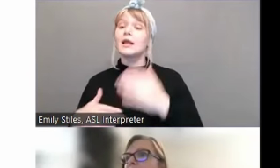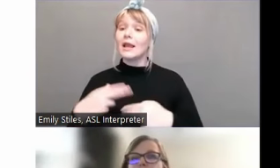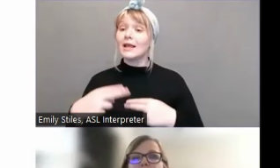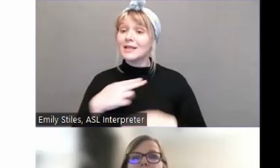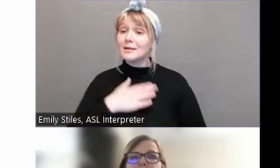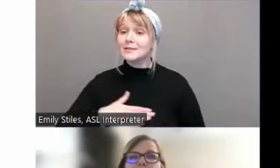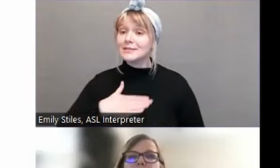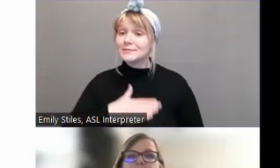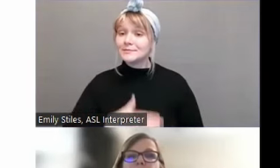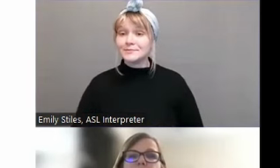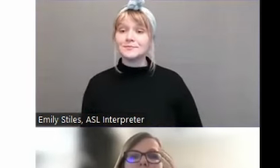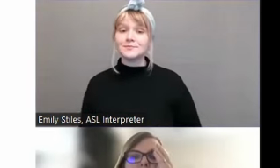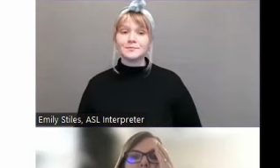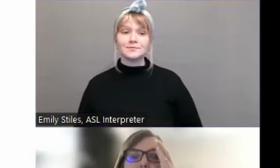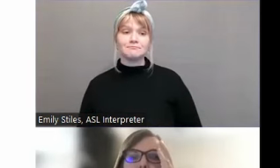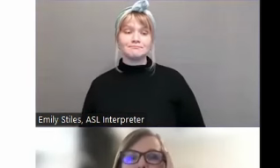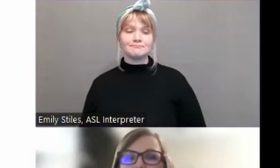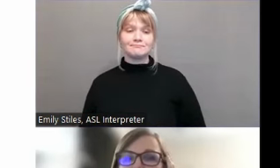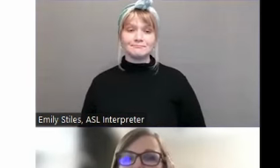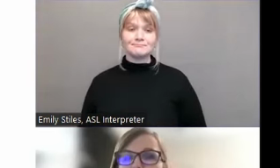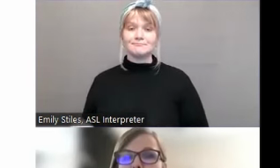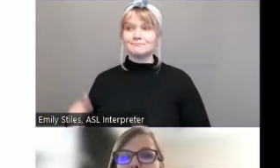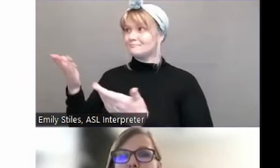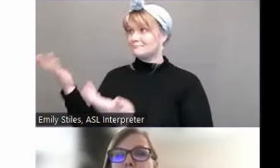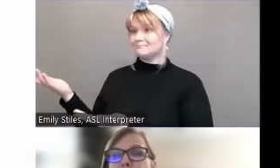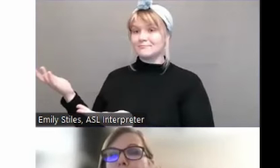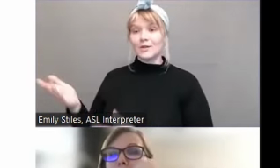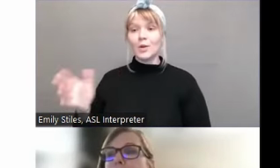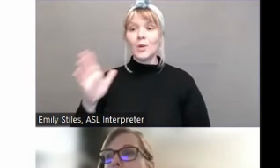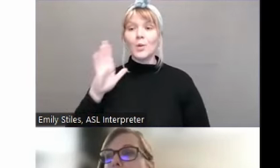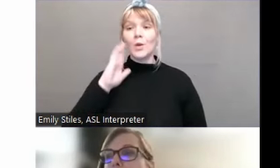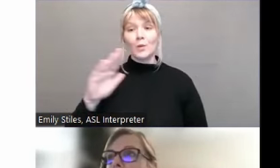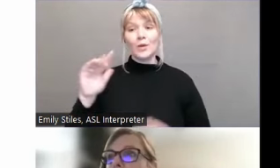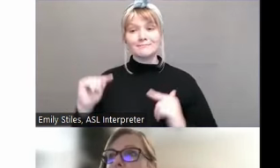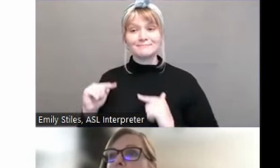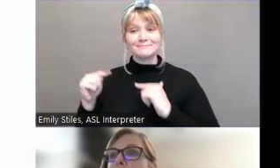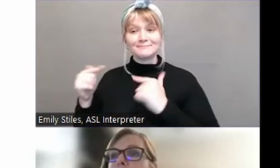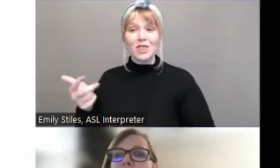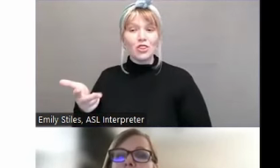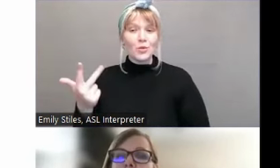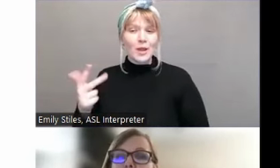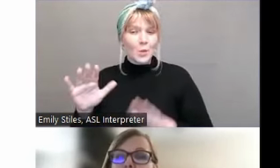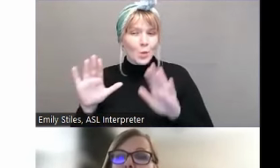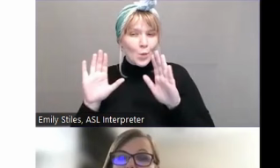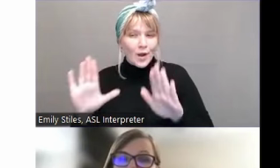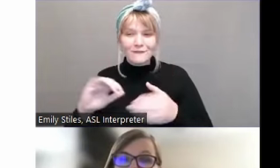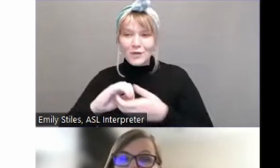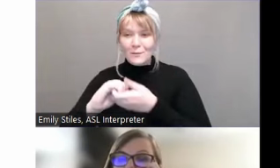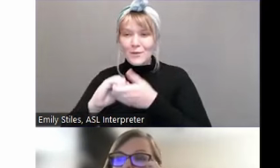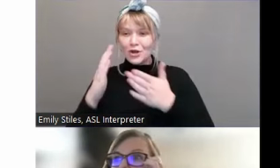So, now we will be joined by three of our wonderful partners in New York State.